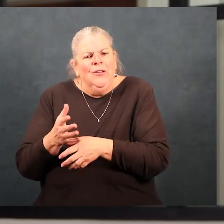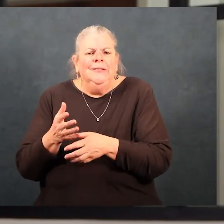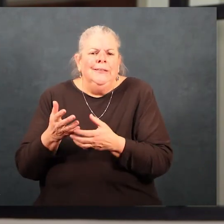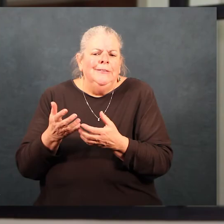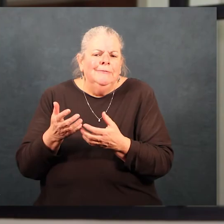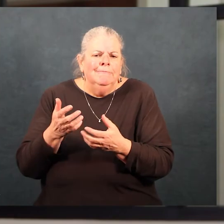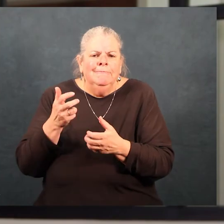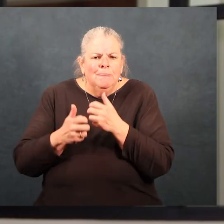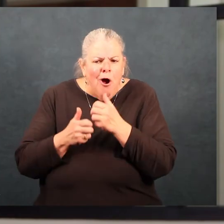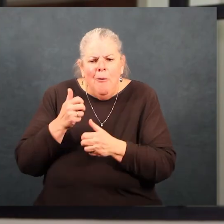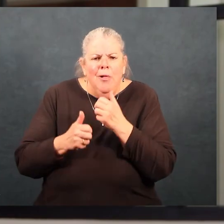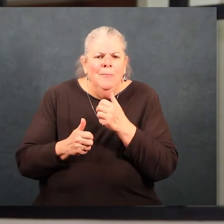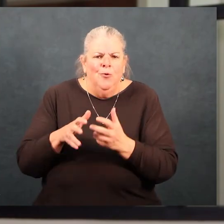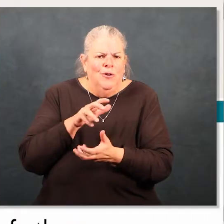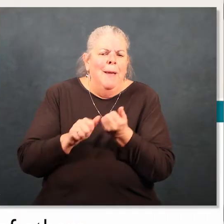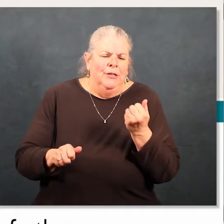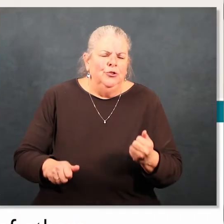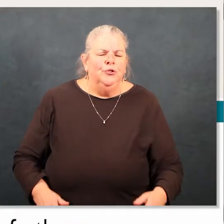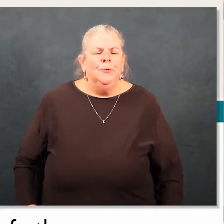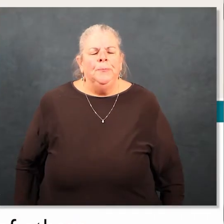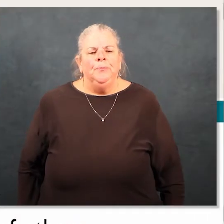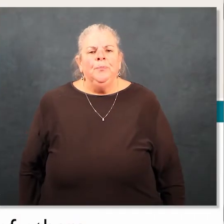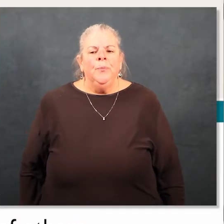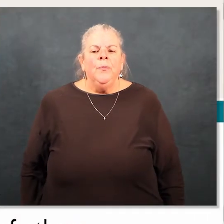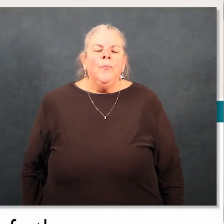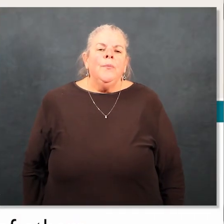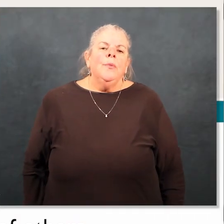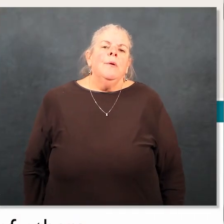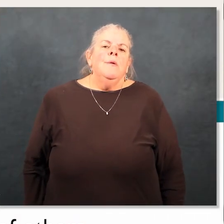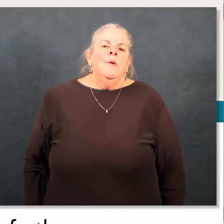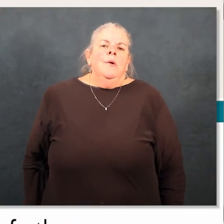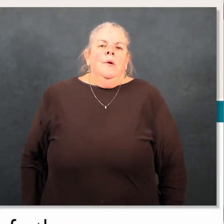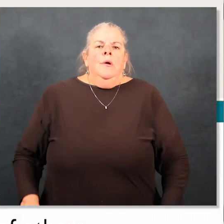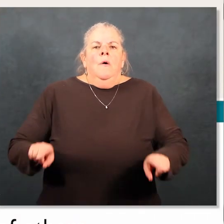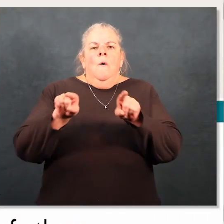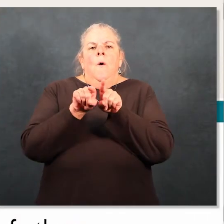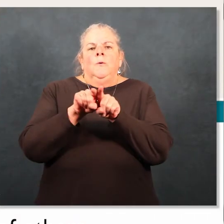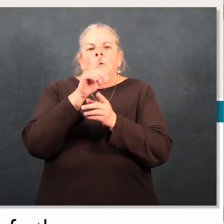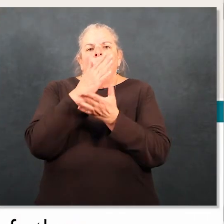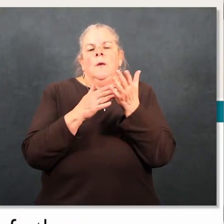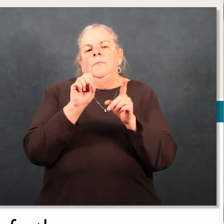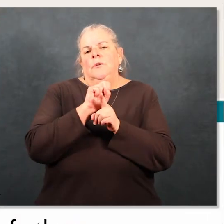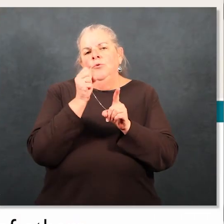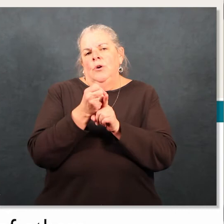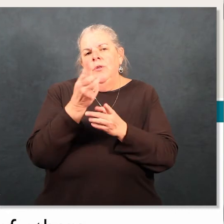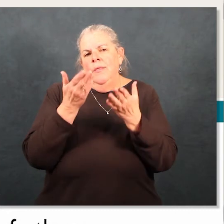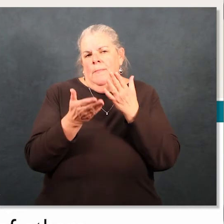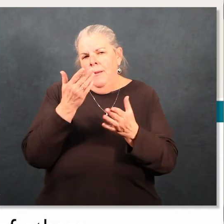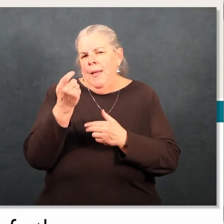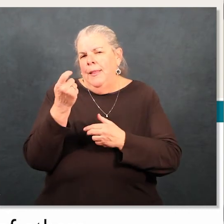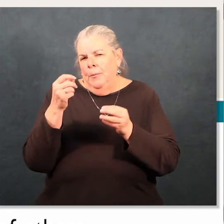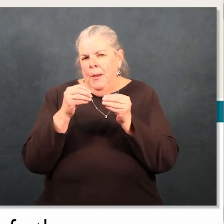you're causing damage. There is also some cases that might be a little bit more gray